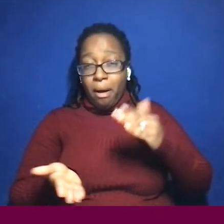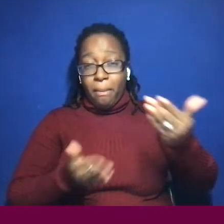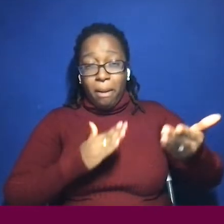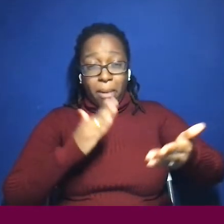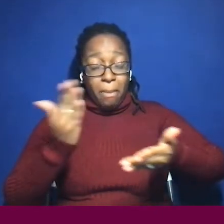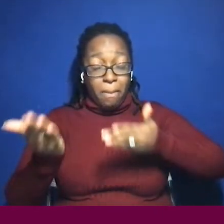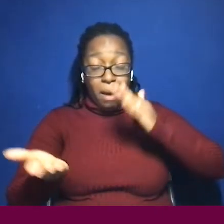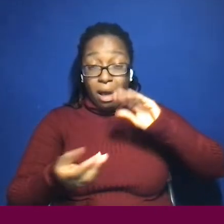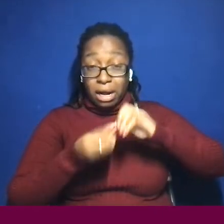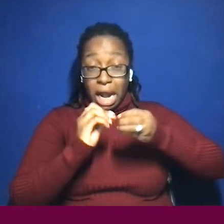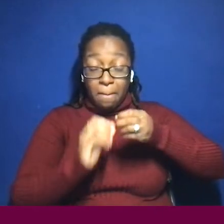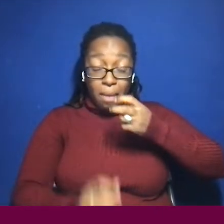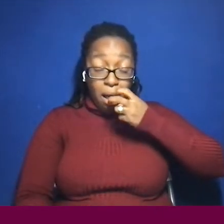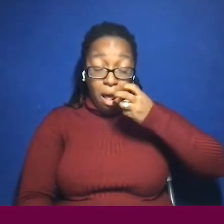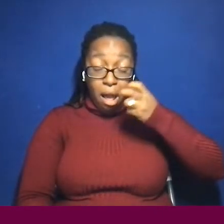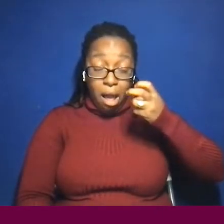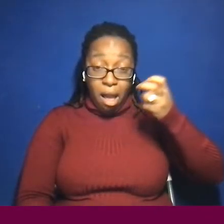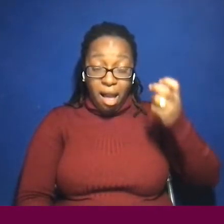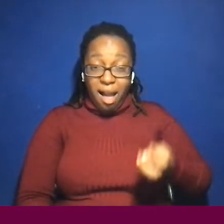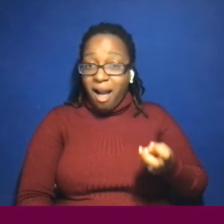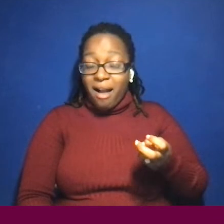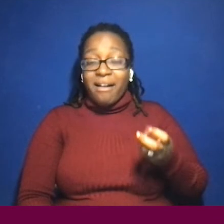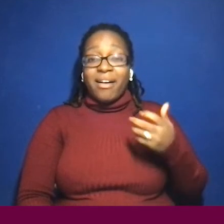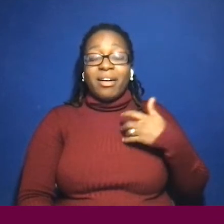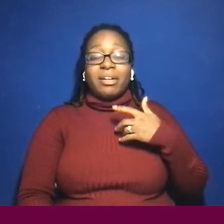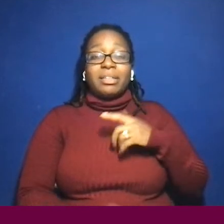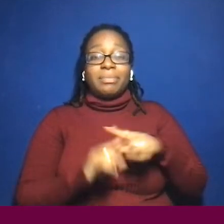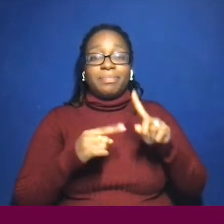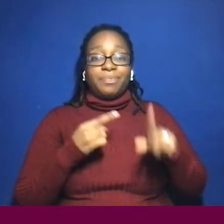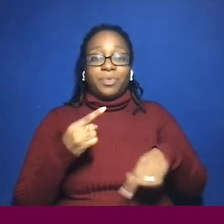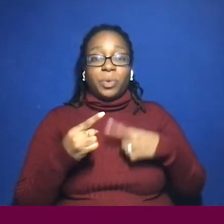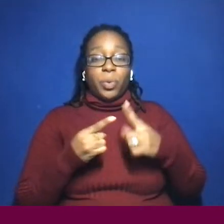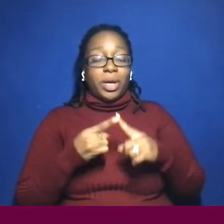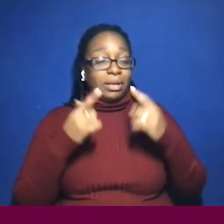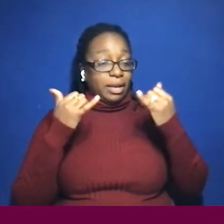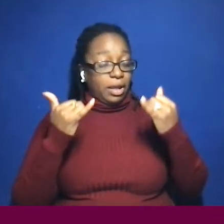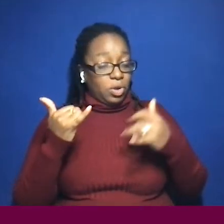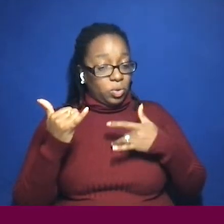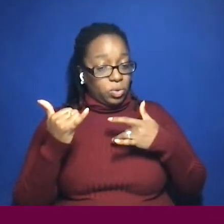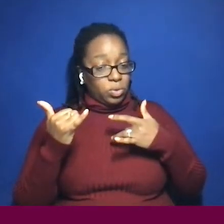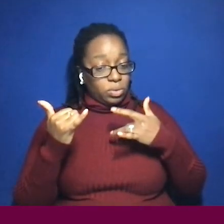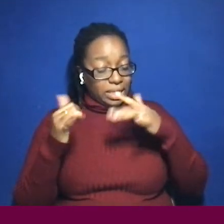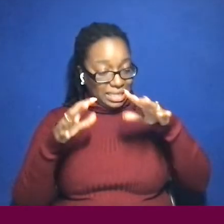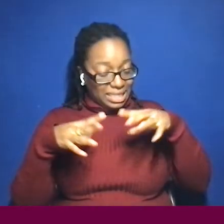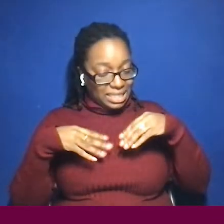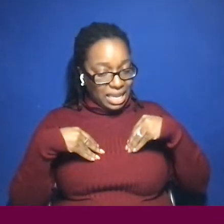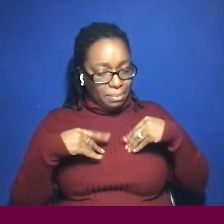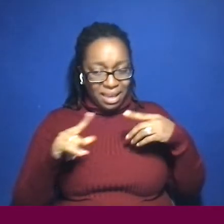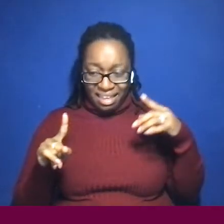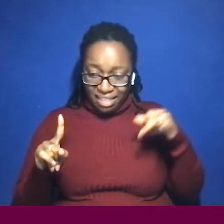died. But sometimes, when you bring that down to just a human being, it's so powerful because then